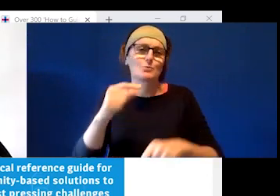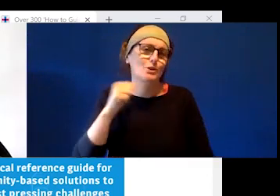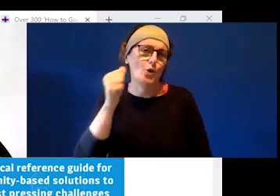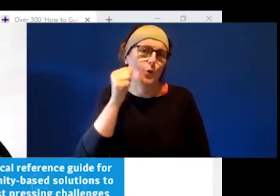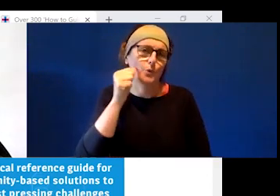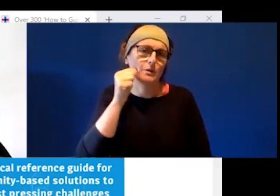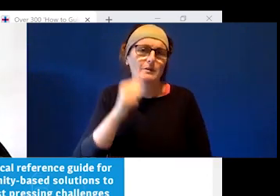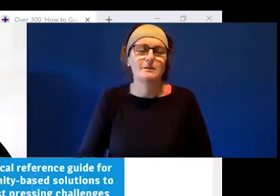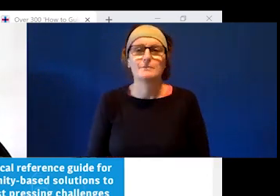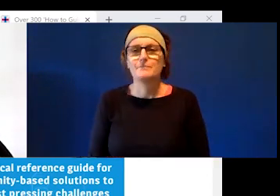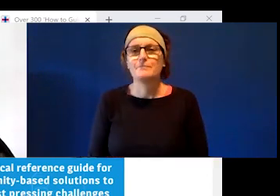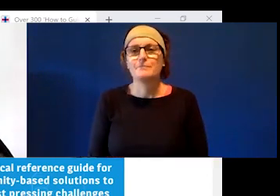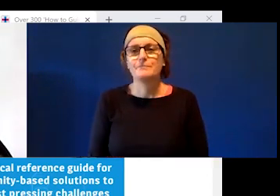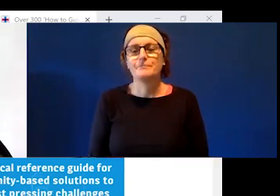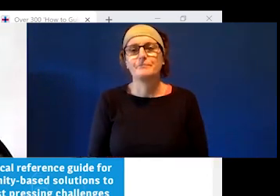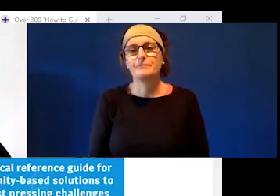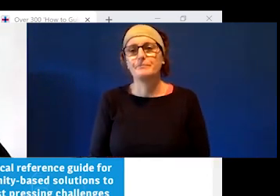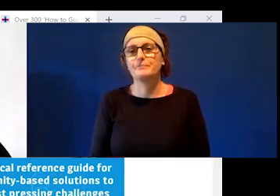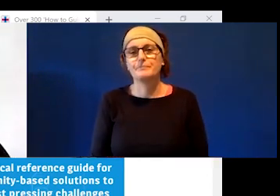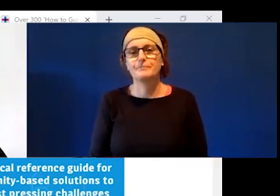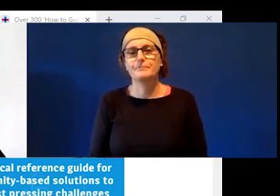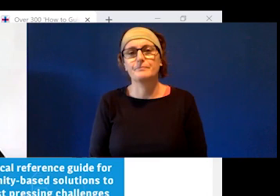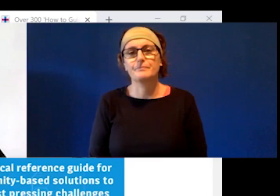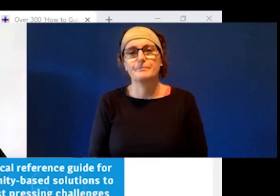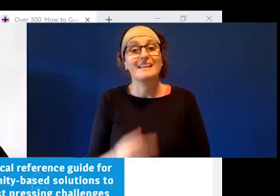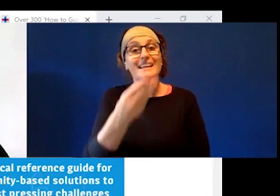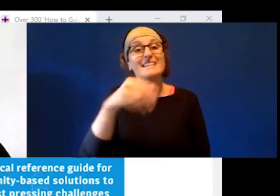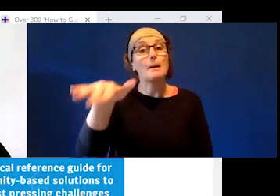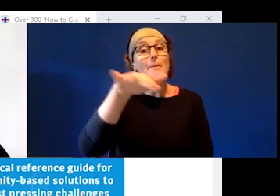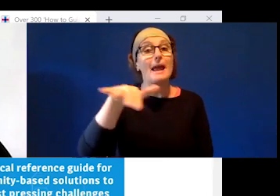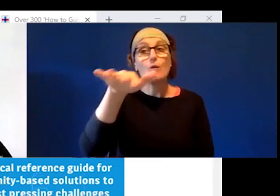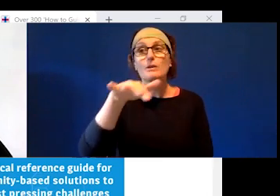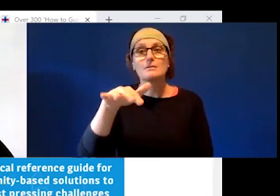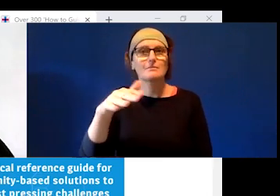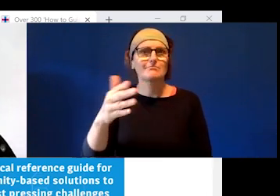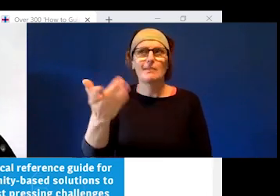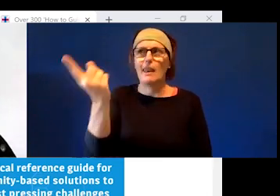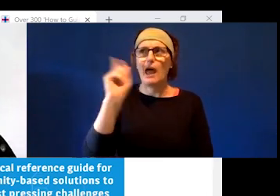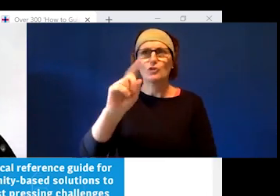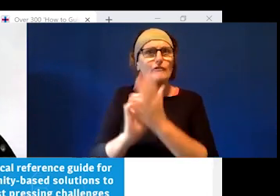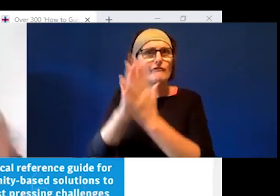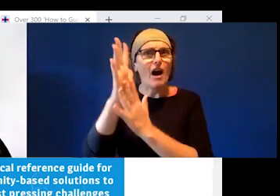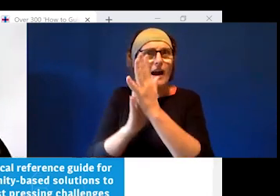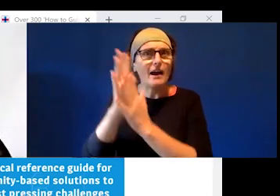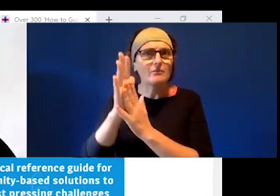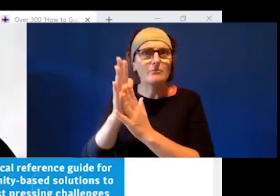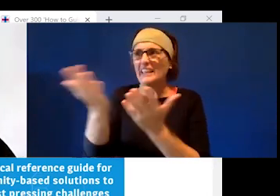look at places like La Mama with their fire incident last year and how the community rallied together. It is similar. There are stories